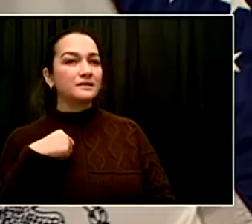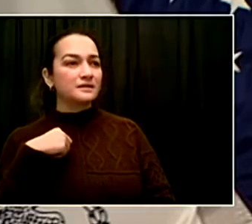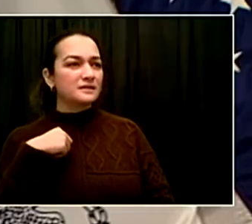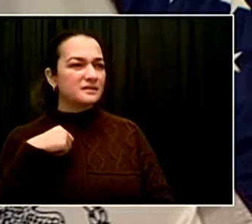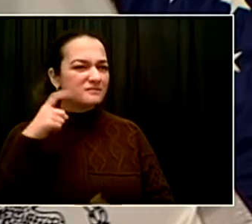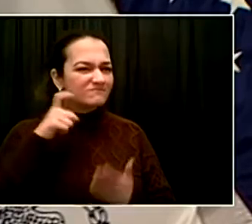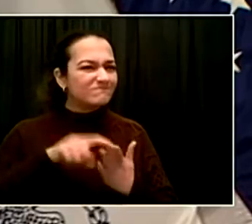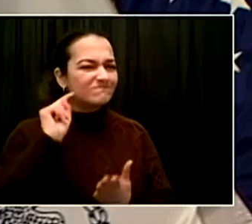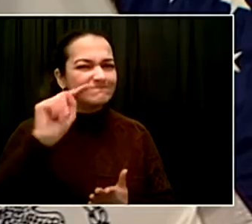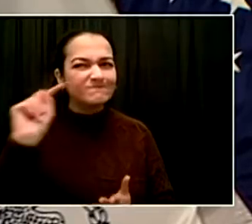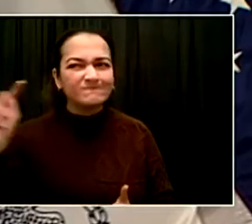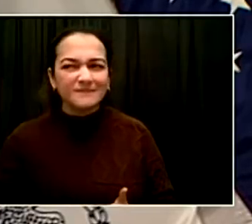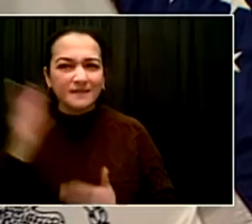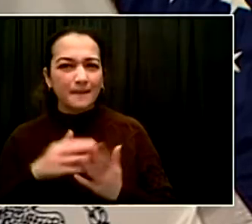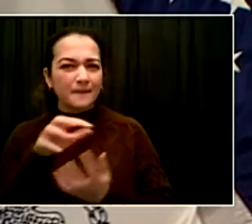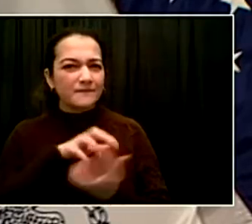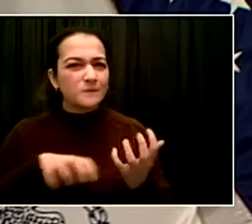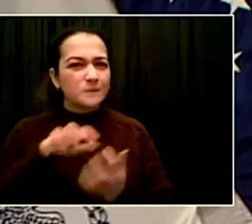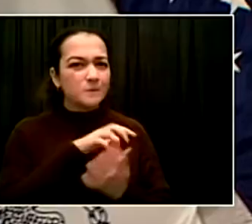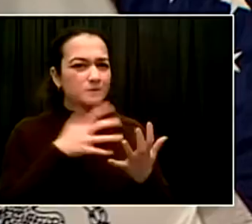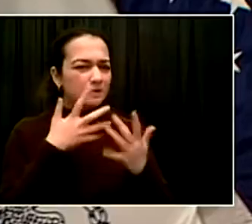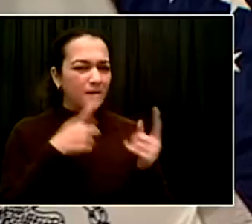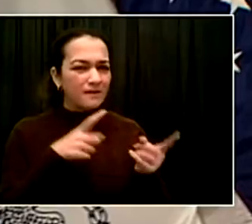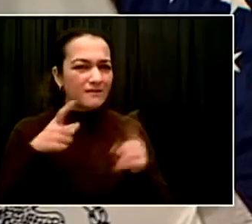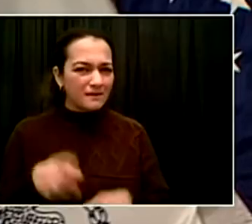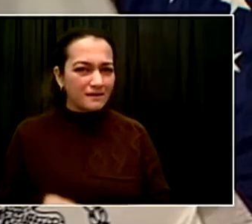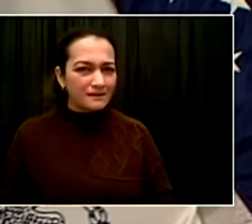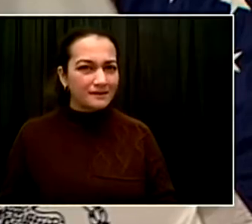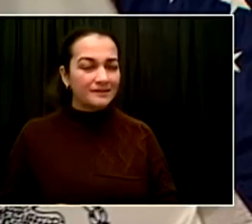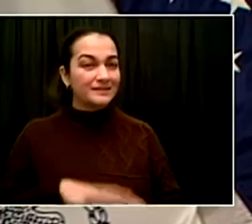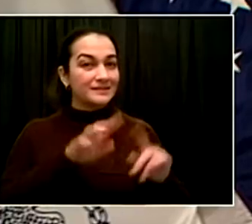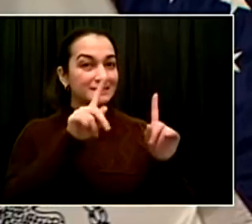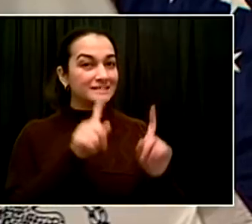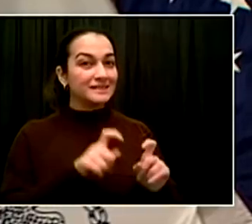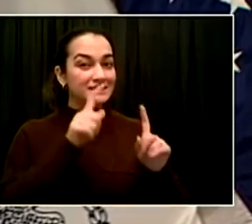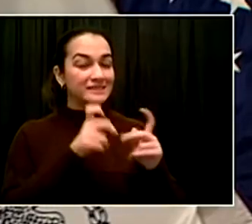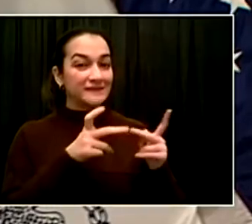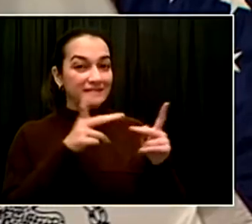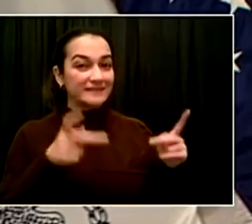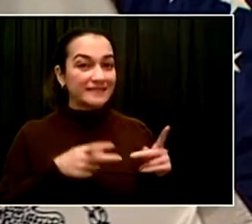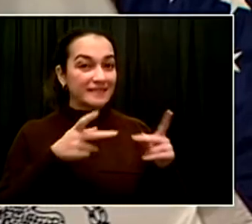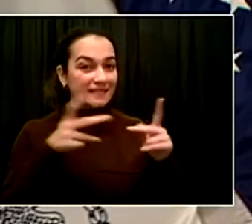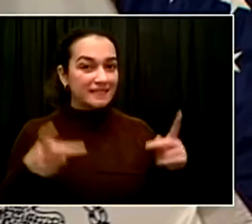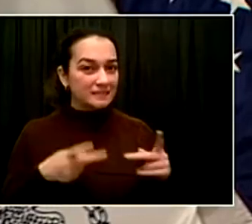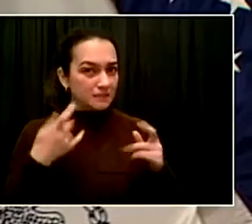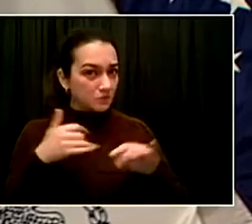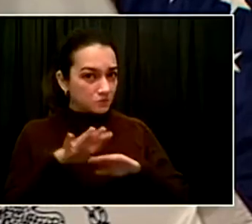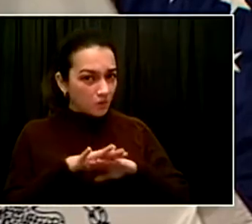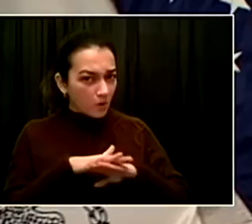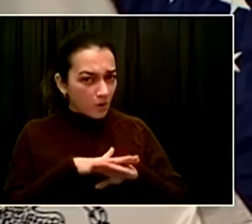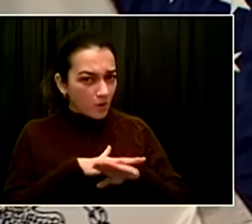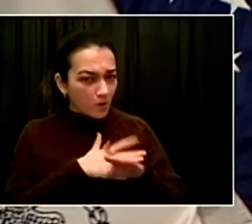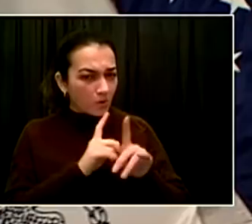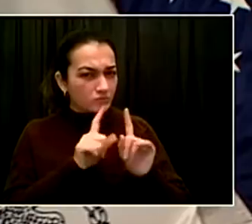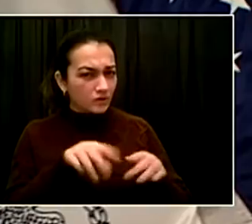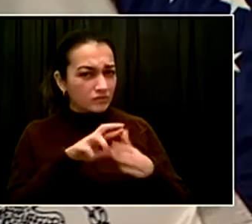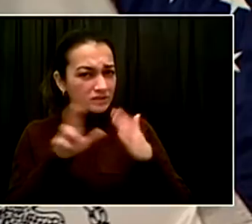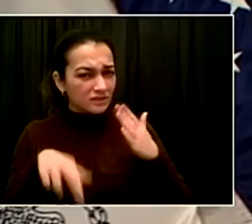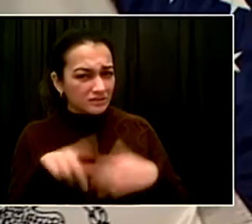THE CITY SO LONG IN ORDER TO SCALE UN-THE TESTING SITES IN A WAY THE CITY WAS CLEARLY ABLE